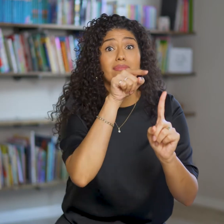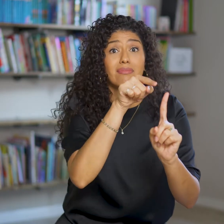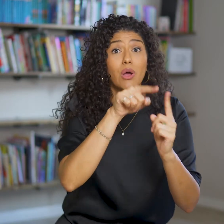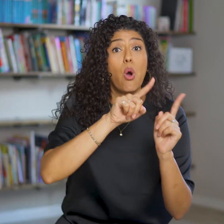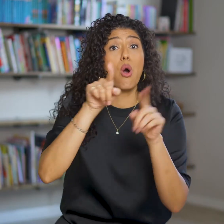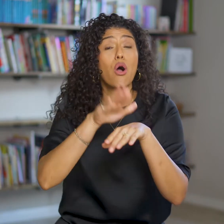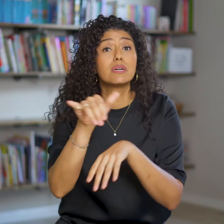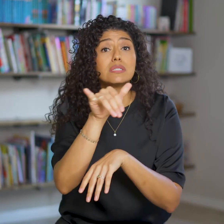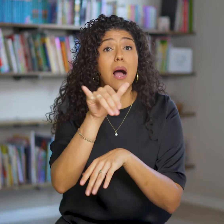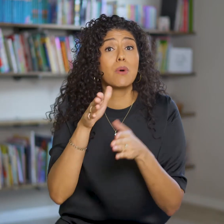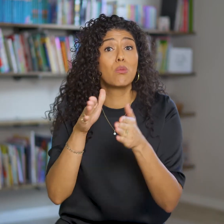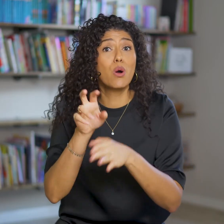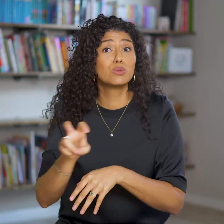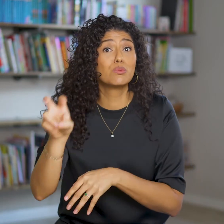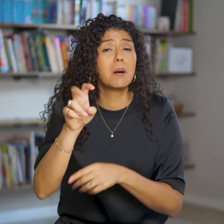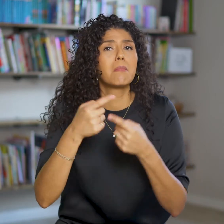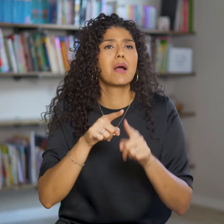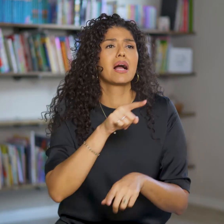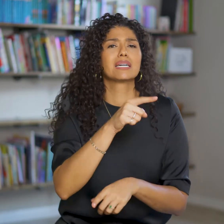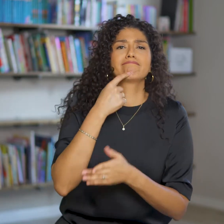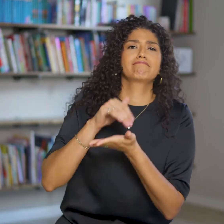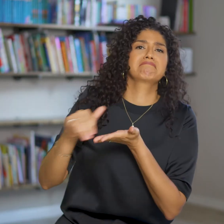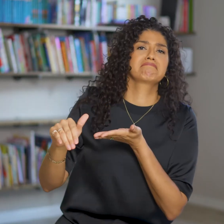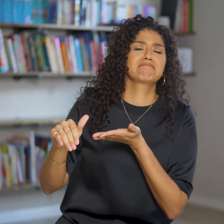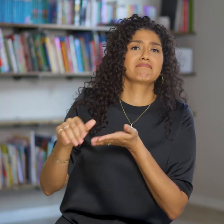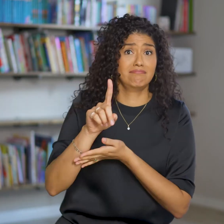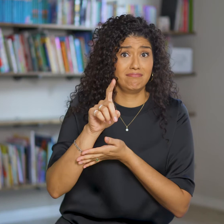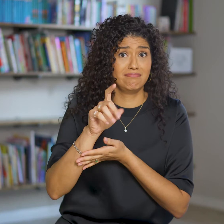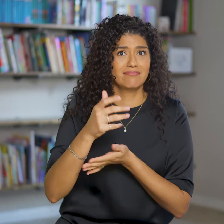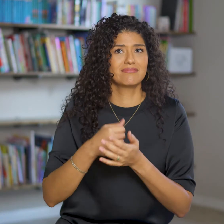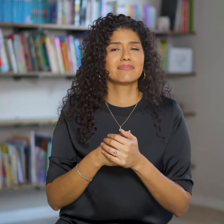David to go on the same road trip, but David declined?